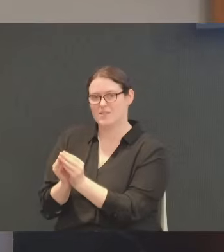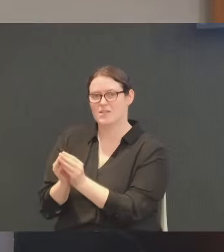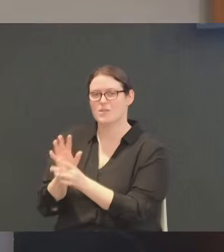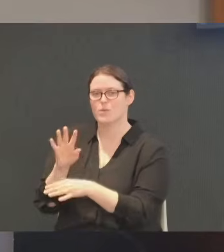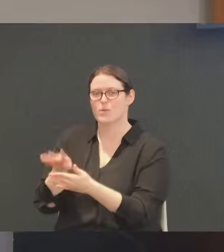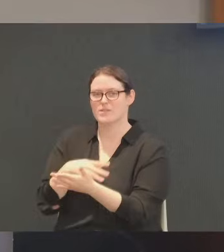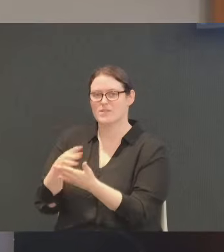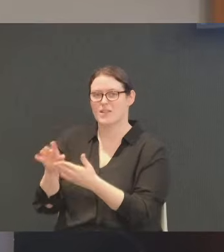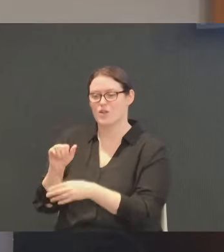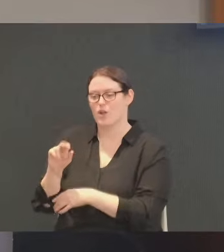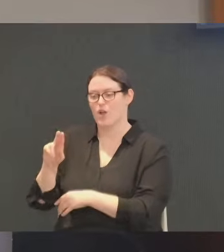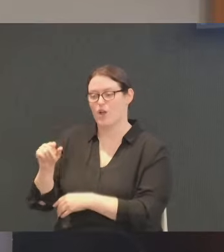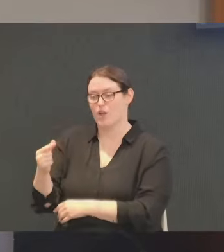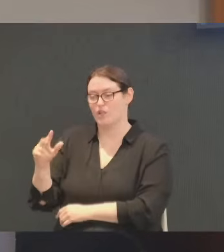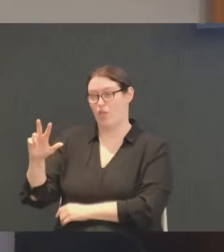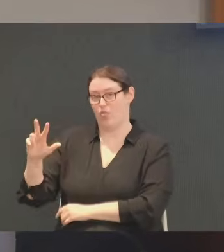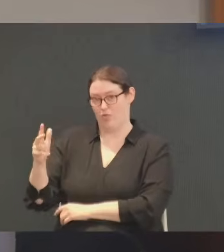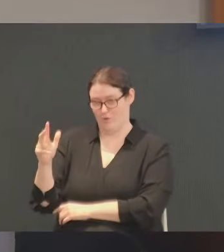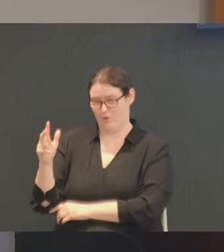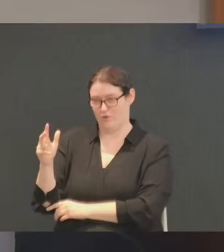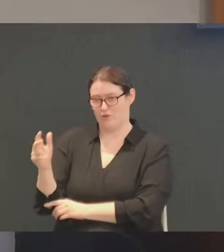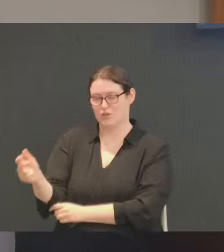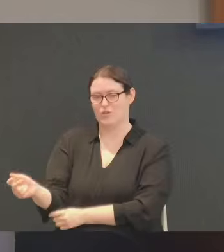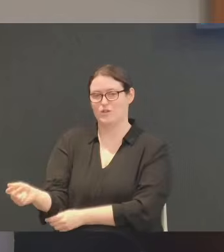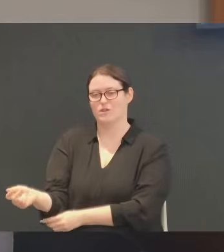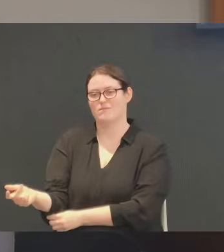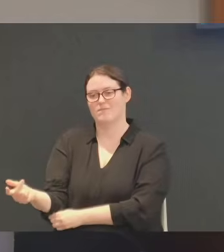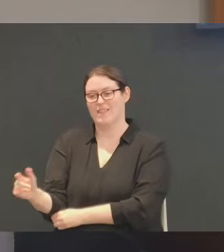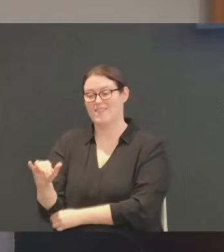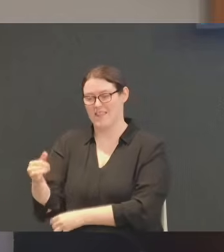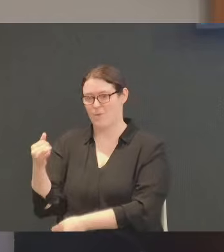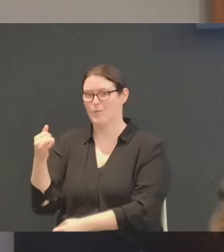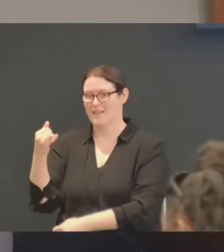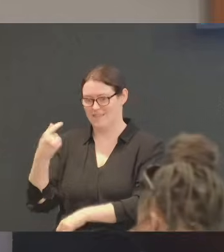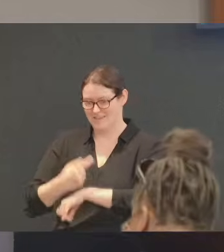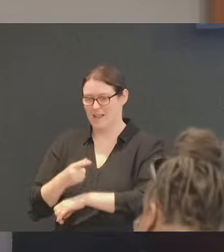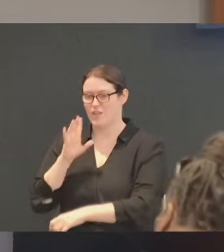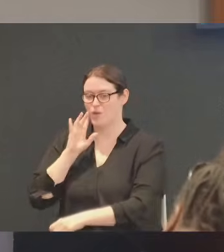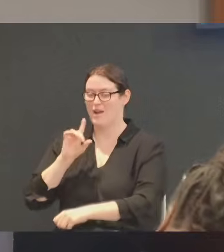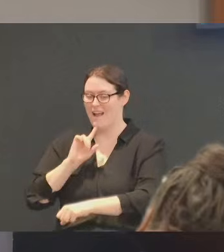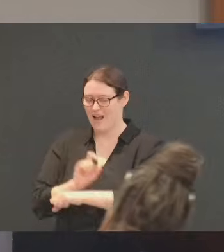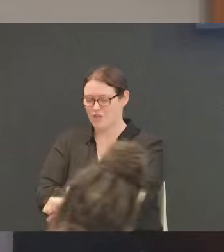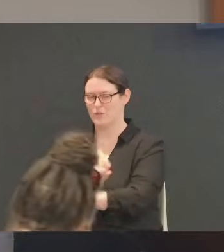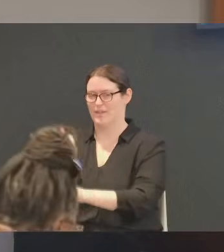for August the 3. Um, that would be the final date for voting to put something on the ballot. So,